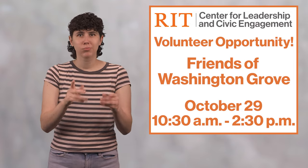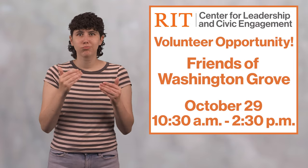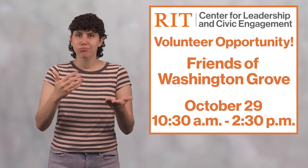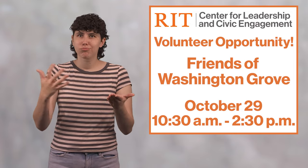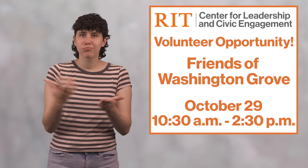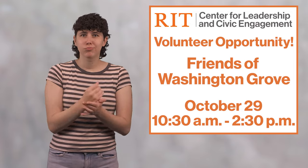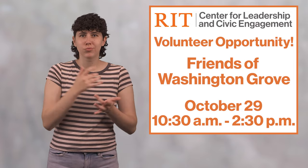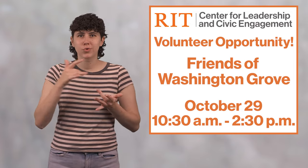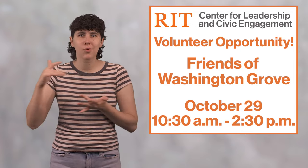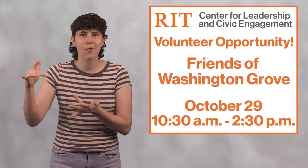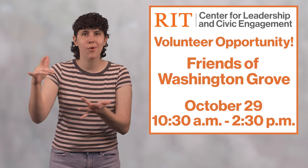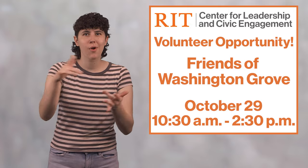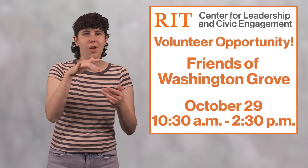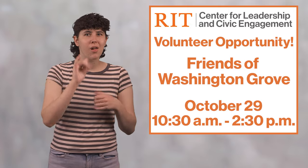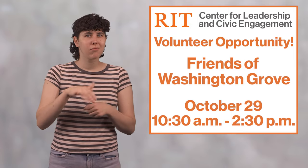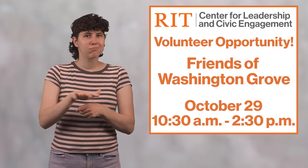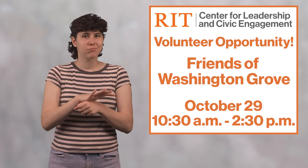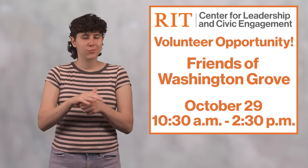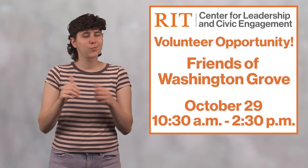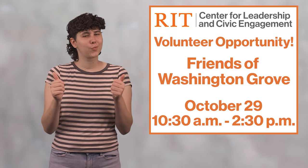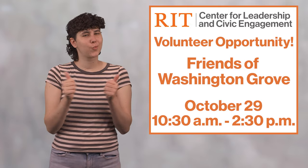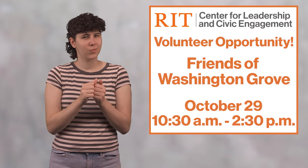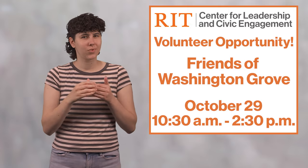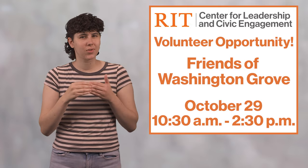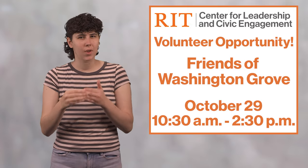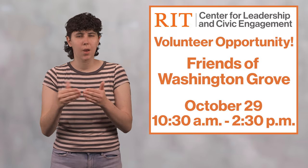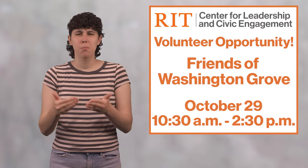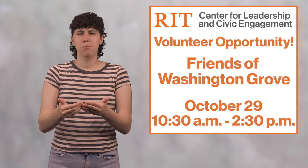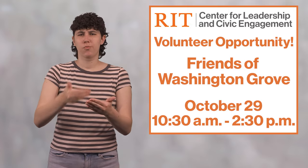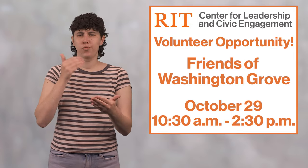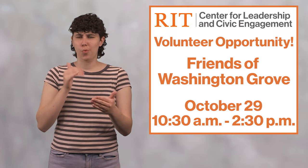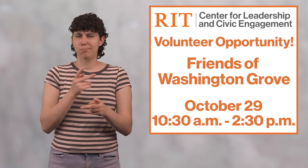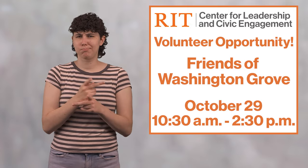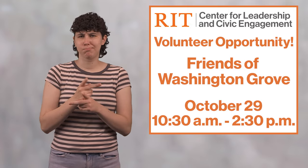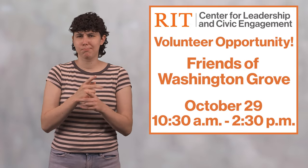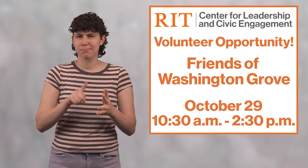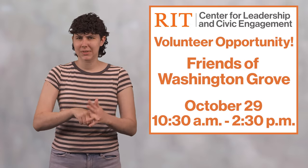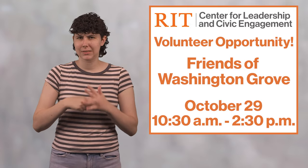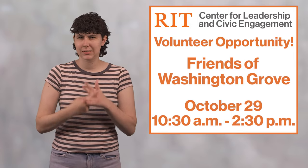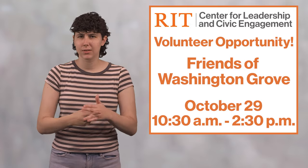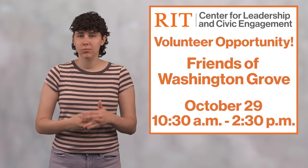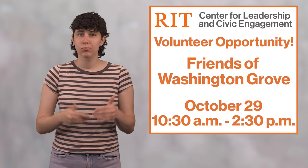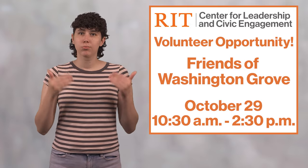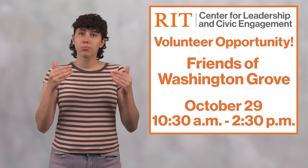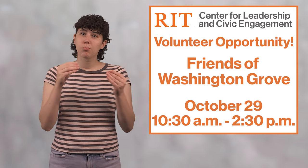and you’ll be given the opportunity to tour the area with a guide before the trail maintenance begins.